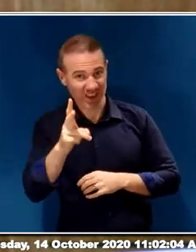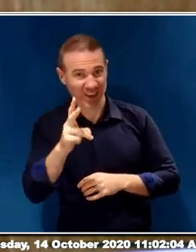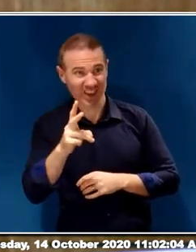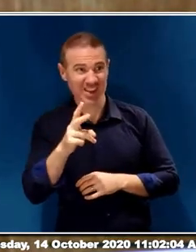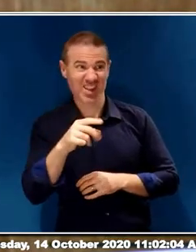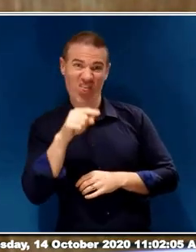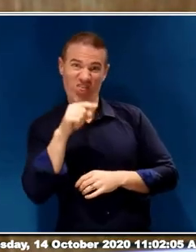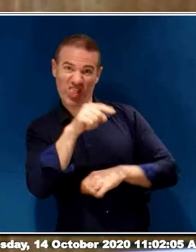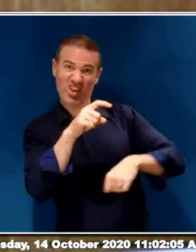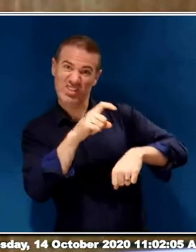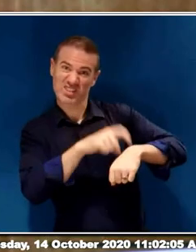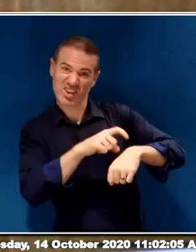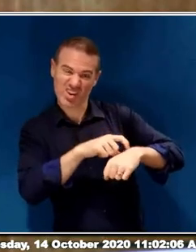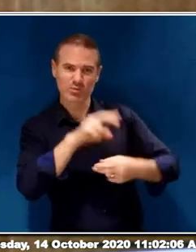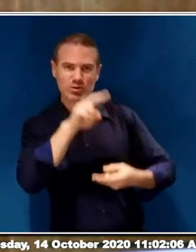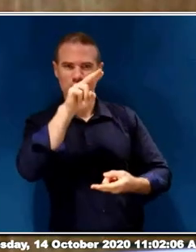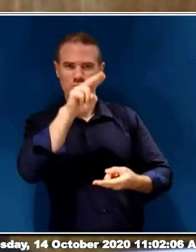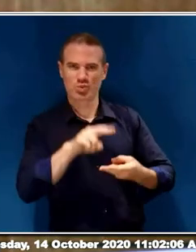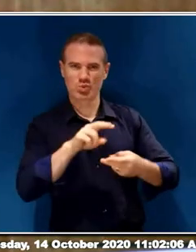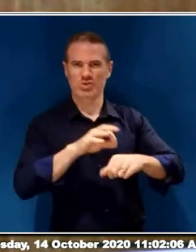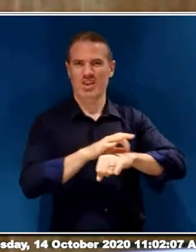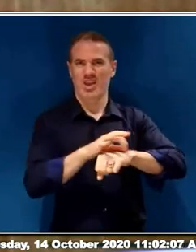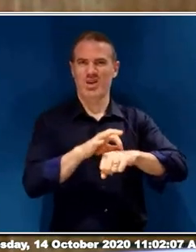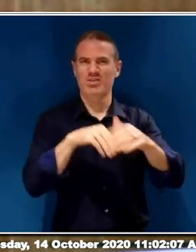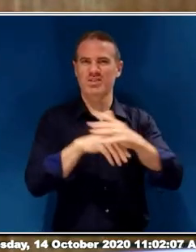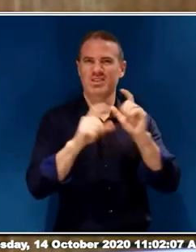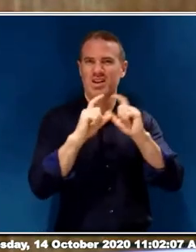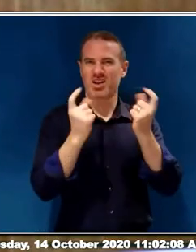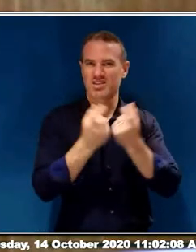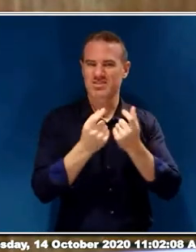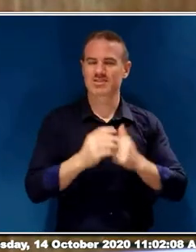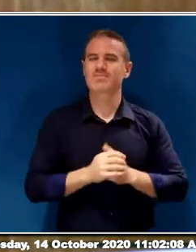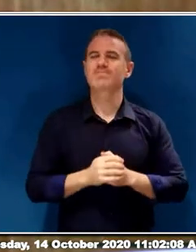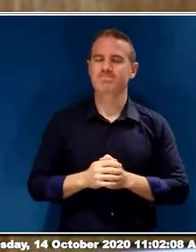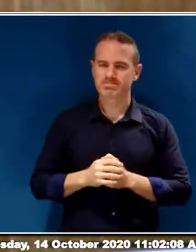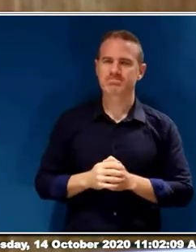One of those suspensions was for holding a student up against a wall, wasn't it? Yes.